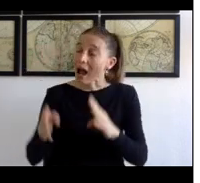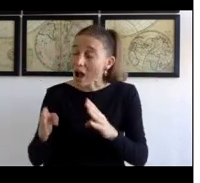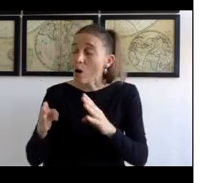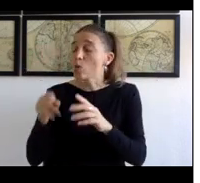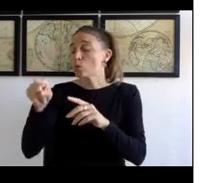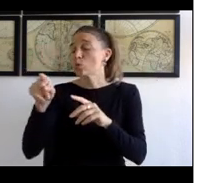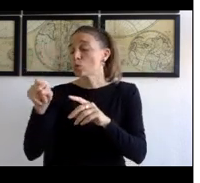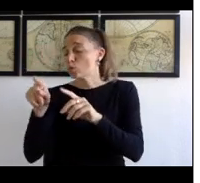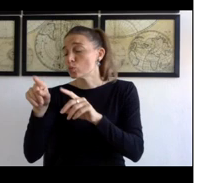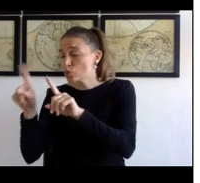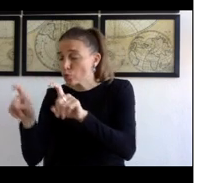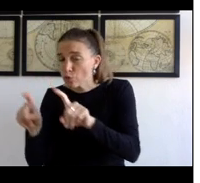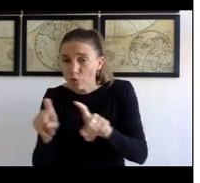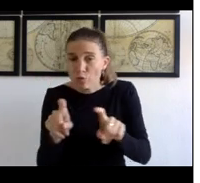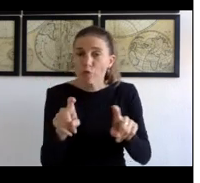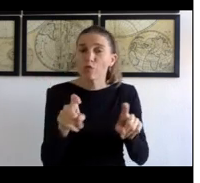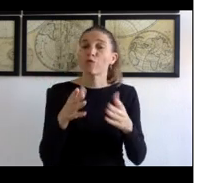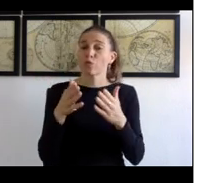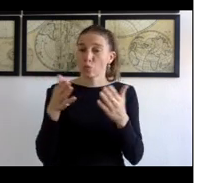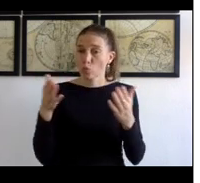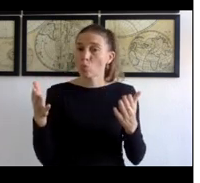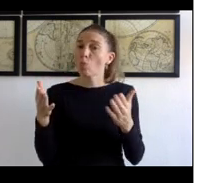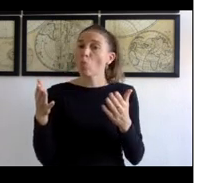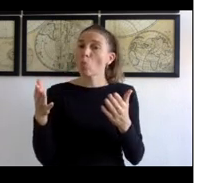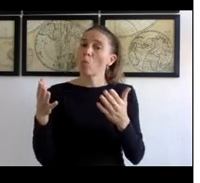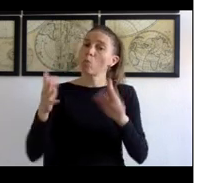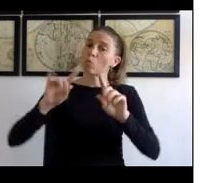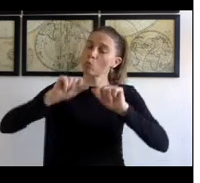So the situation is improving. There are more and more countries